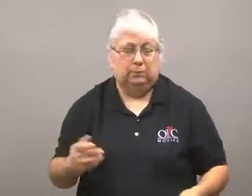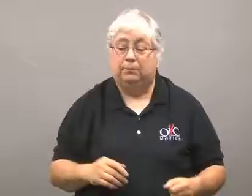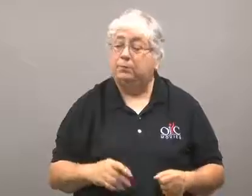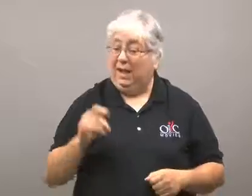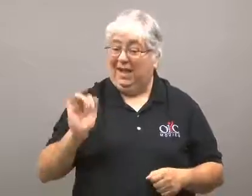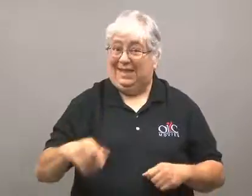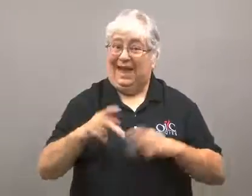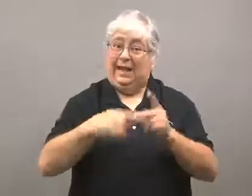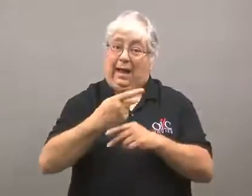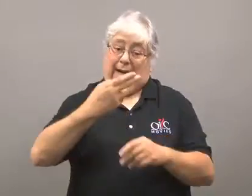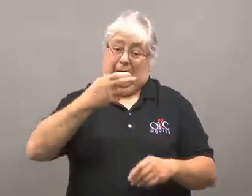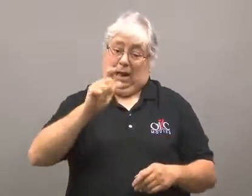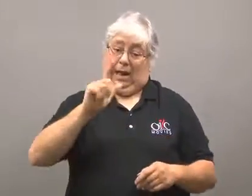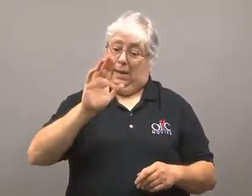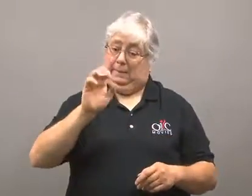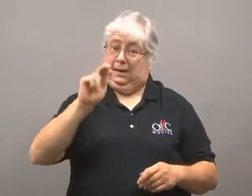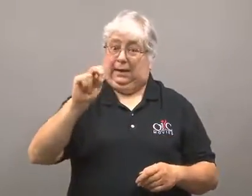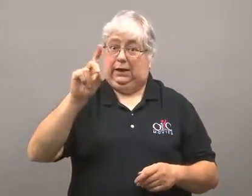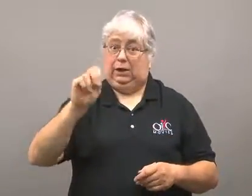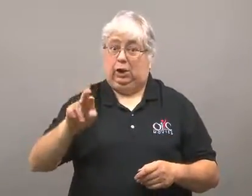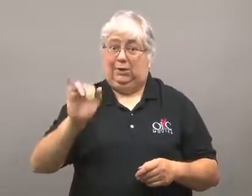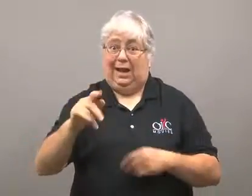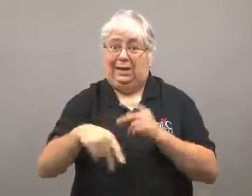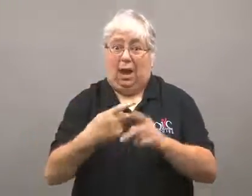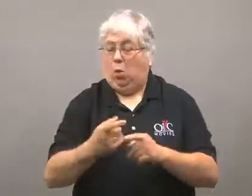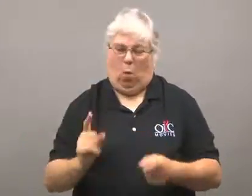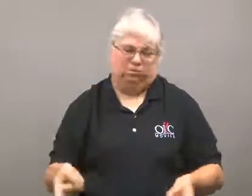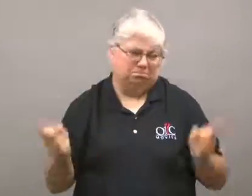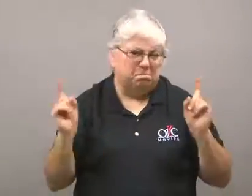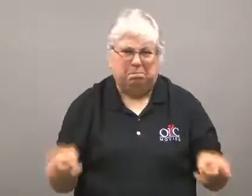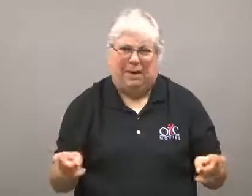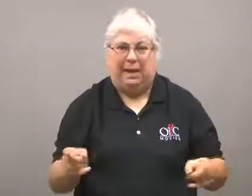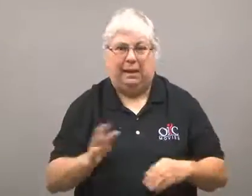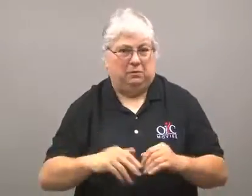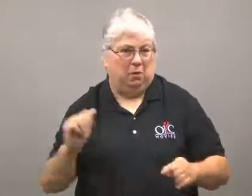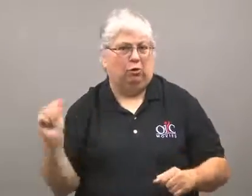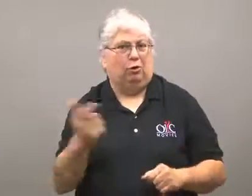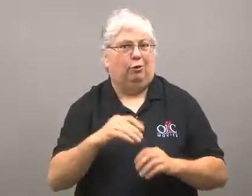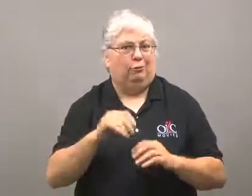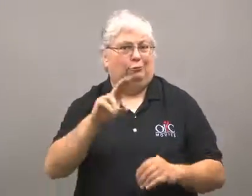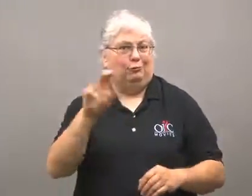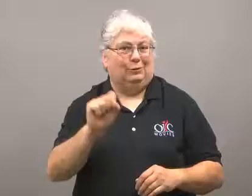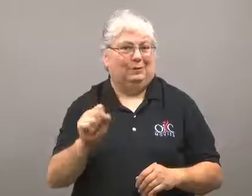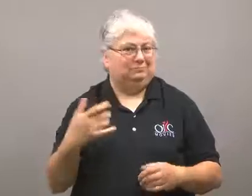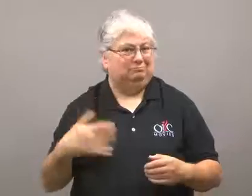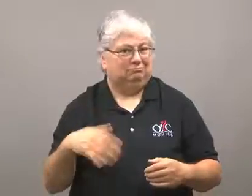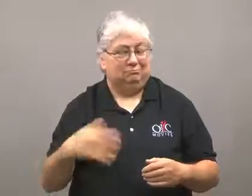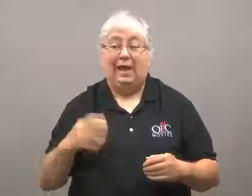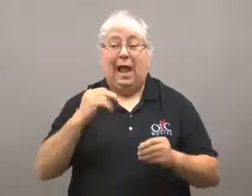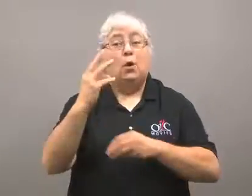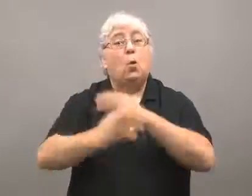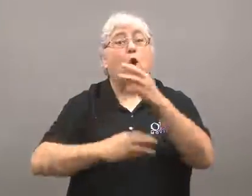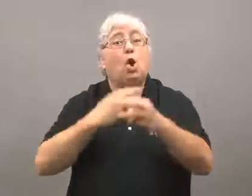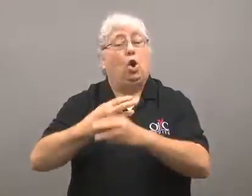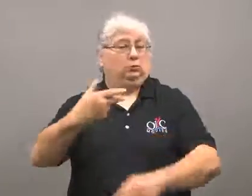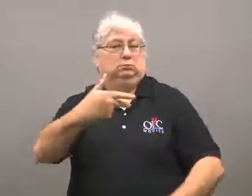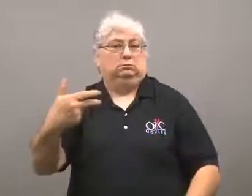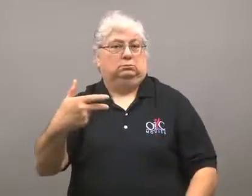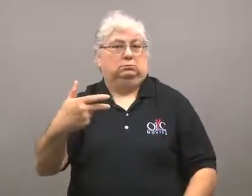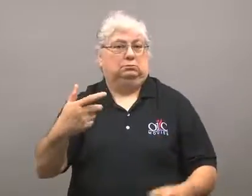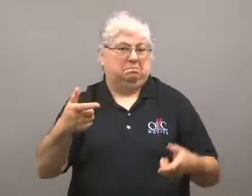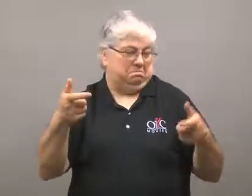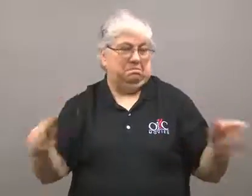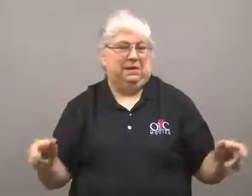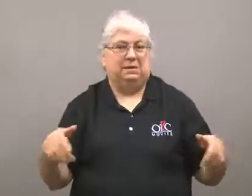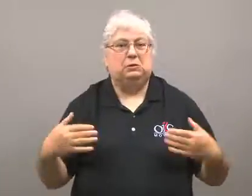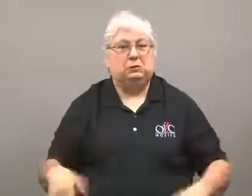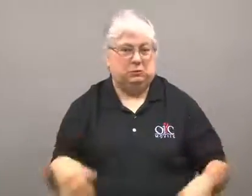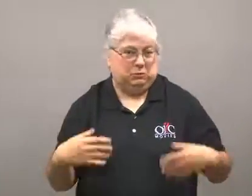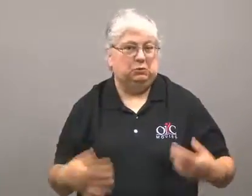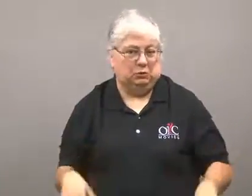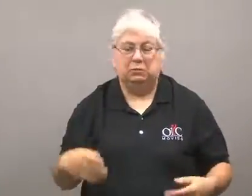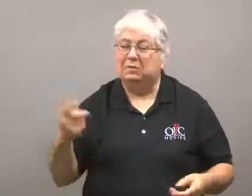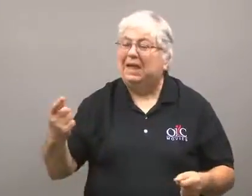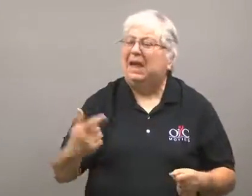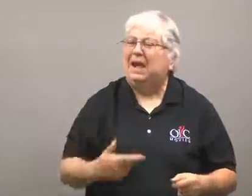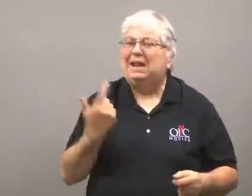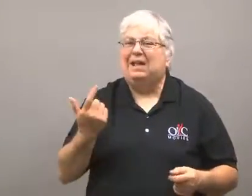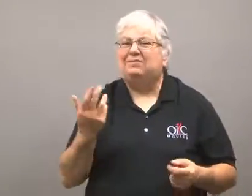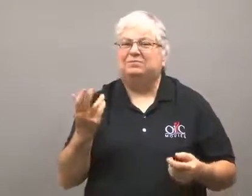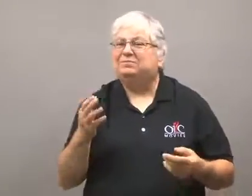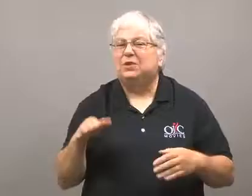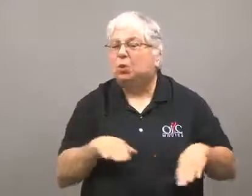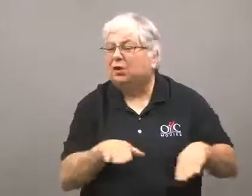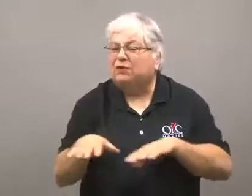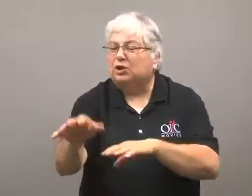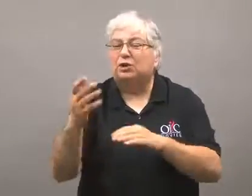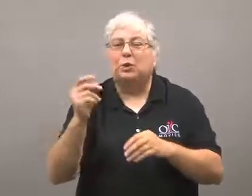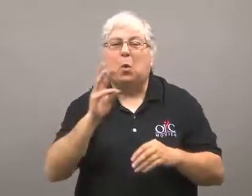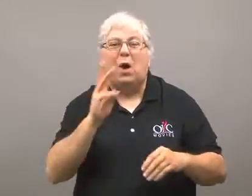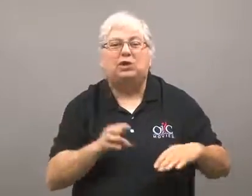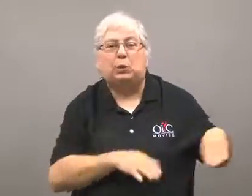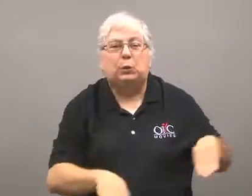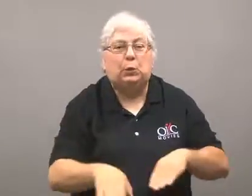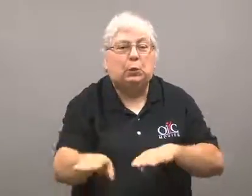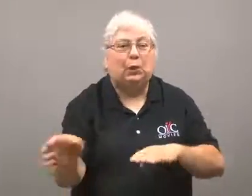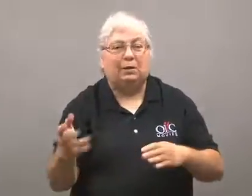The Hellbenders are the largest salamanders in the U.S.